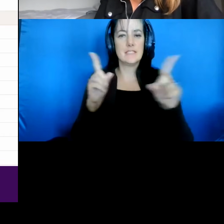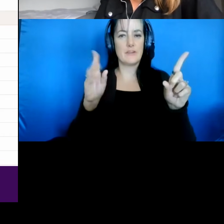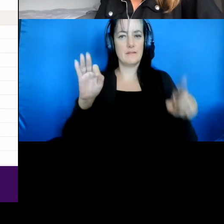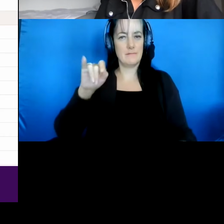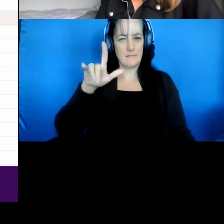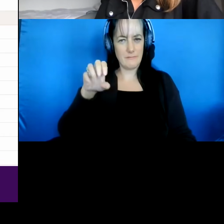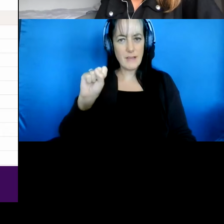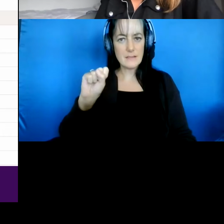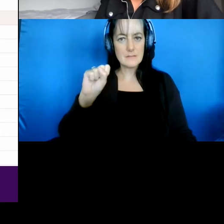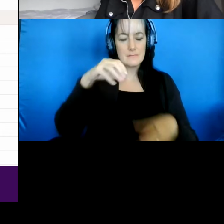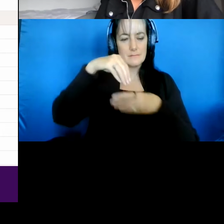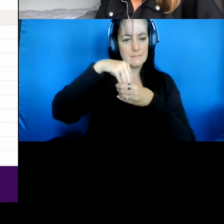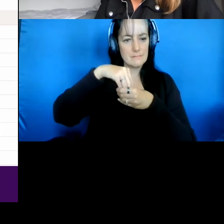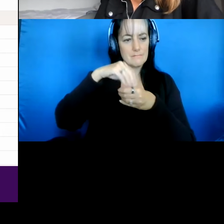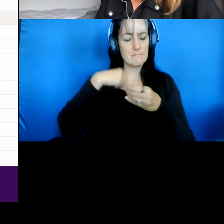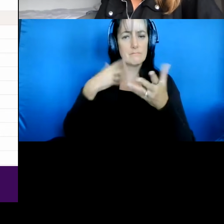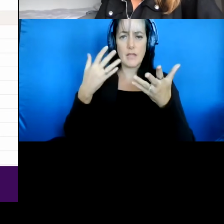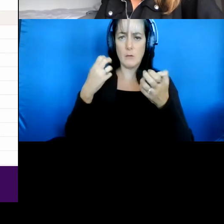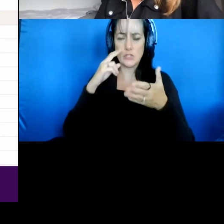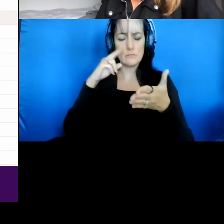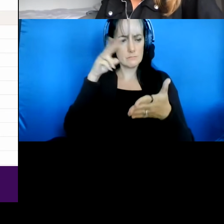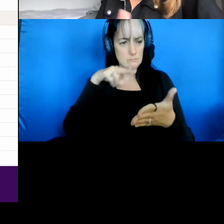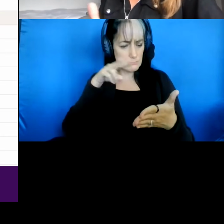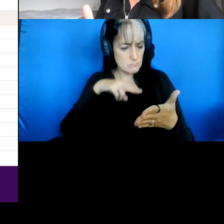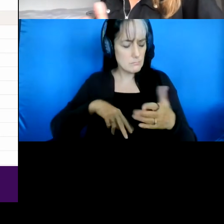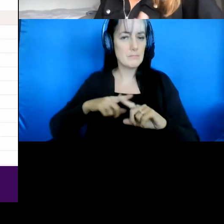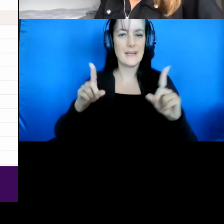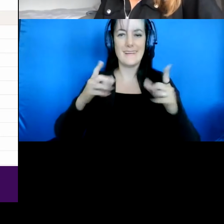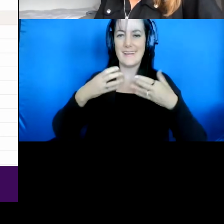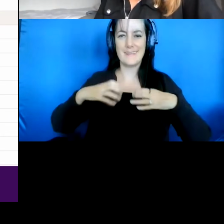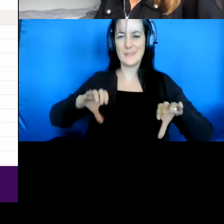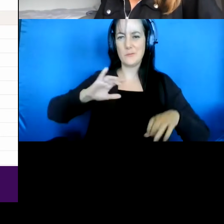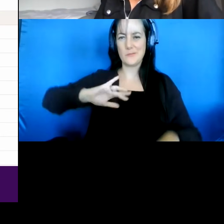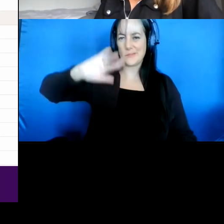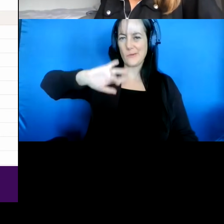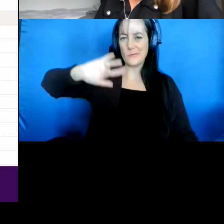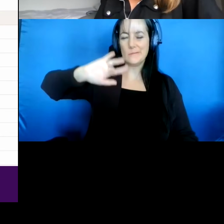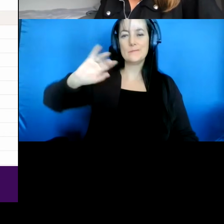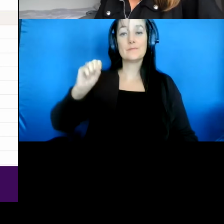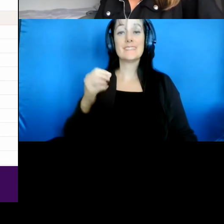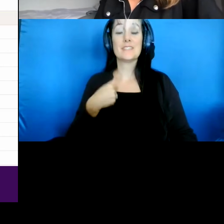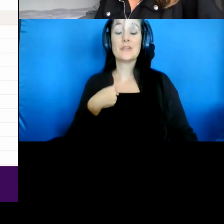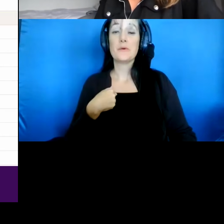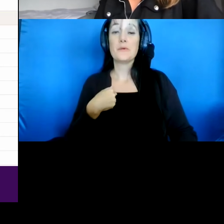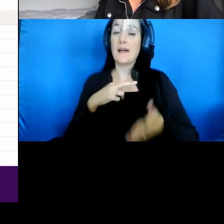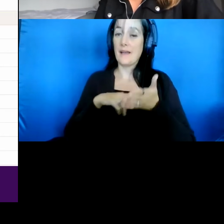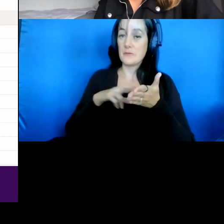to browse. But I do not want to scroll. I did some research a few years ago. There was